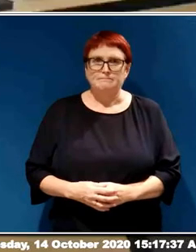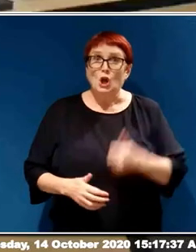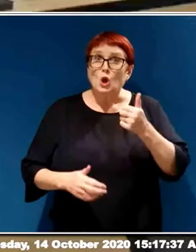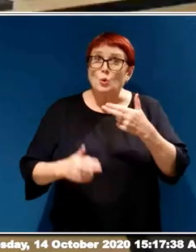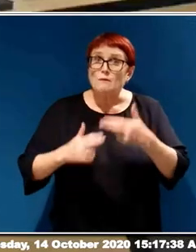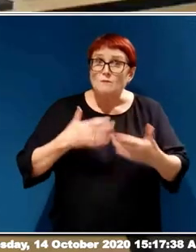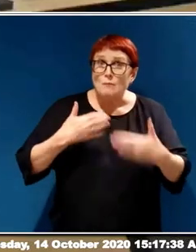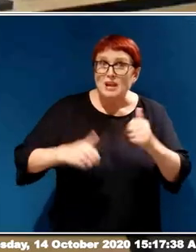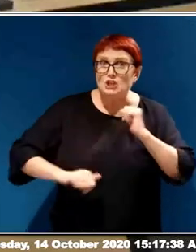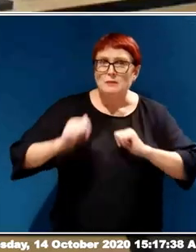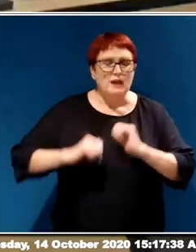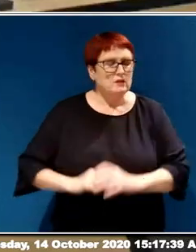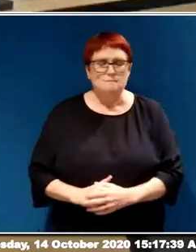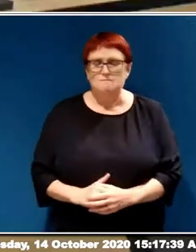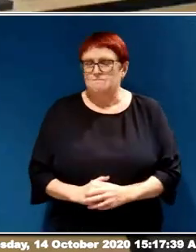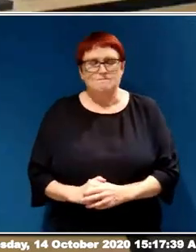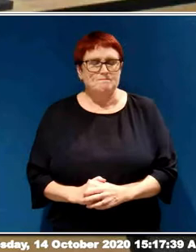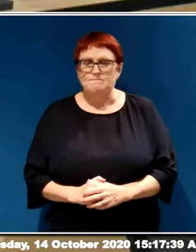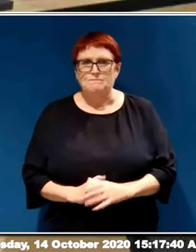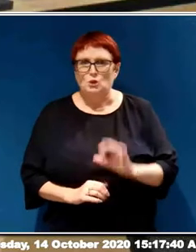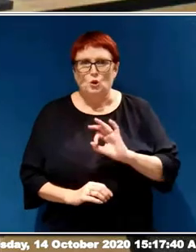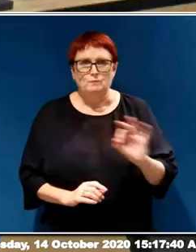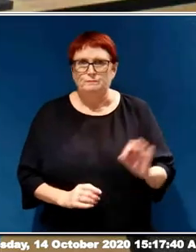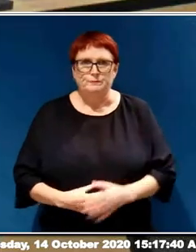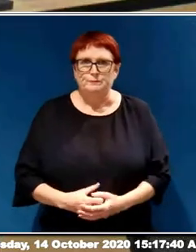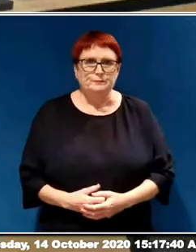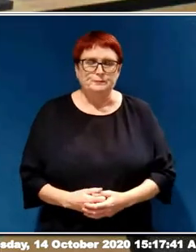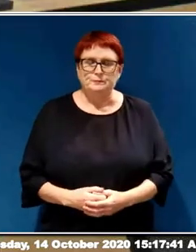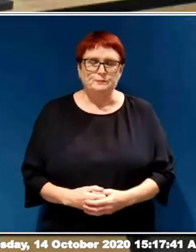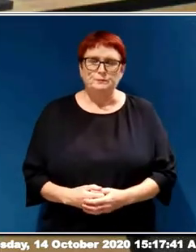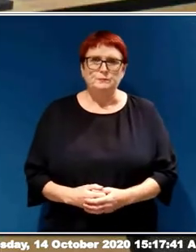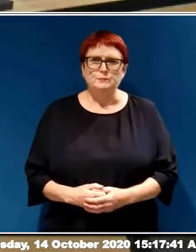Now, I wanted to ask you about paragraph 24 of your statement which speaks to